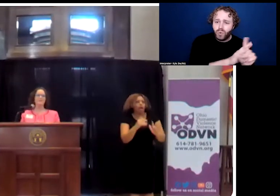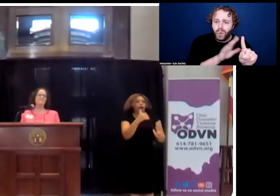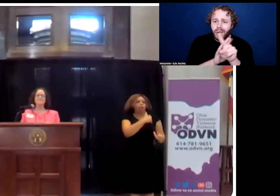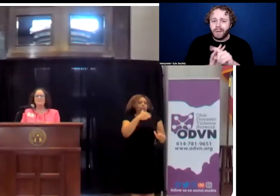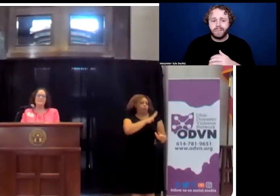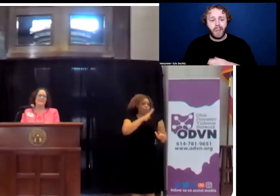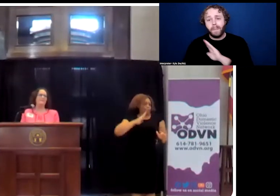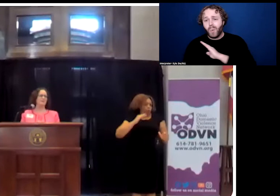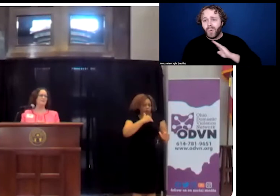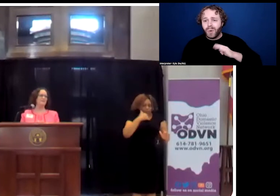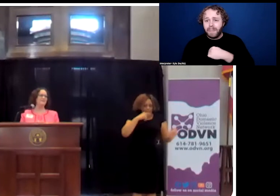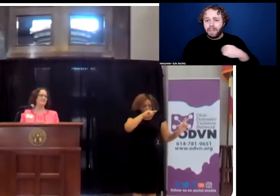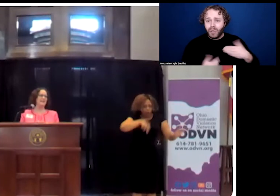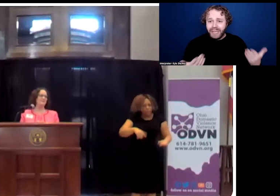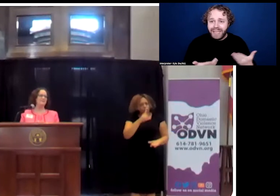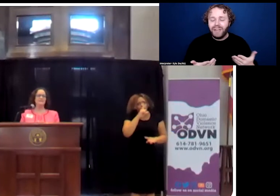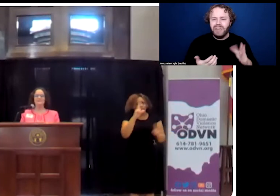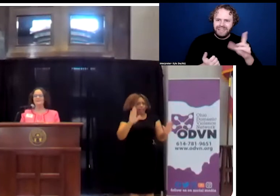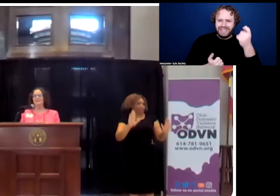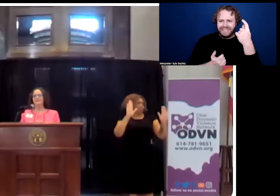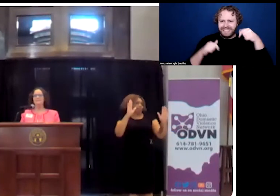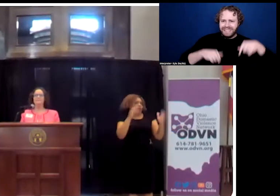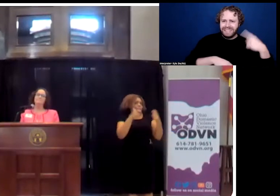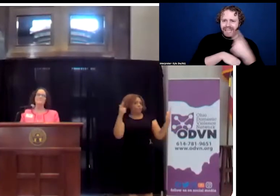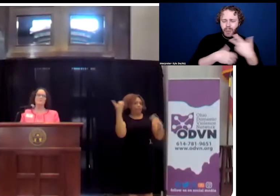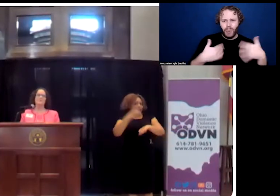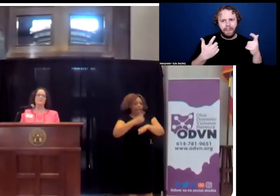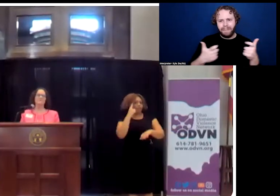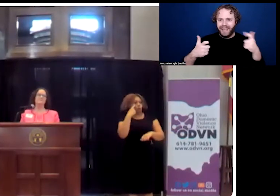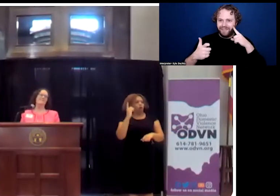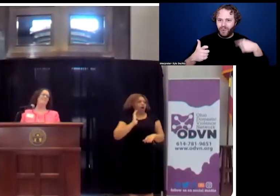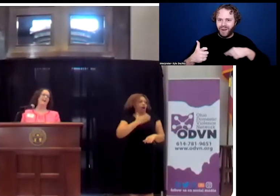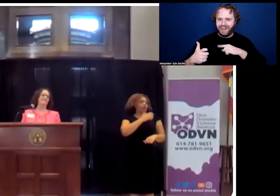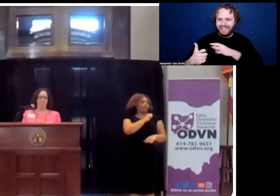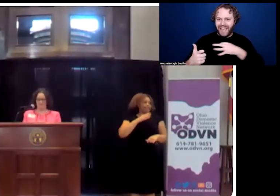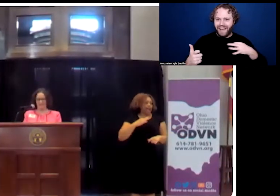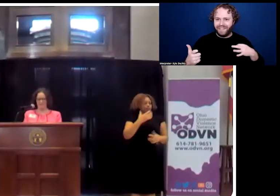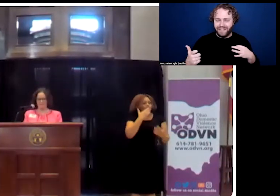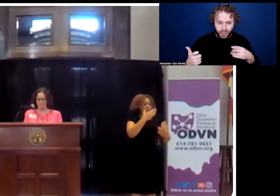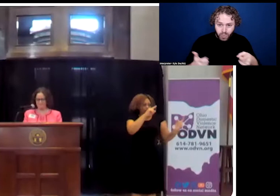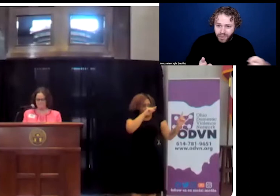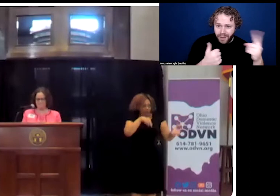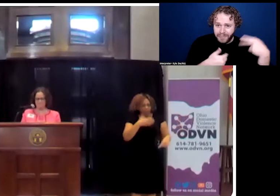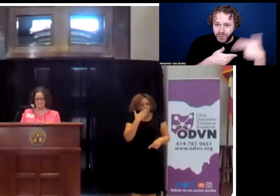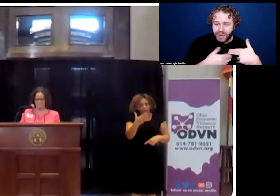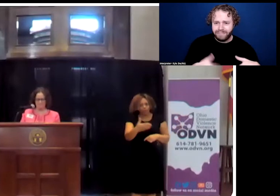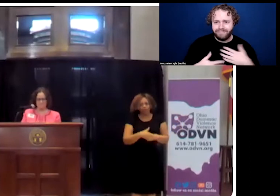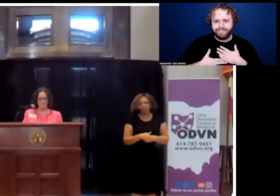This is a really big day for the ODVN staff. So your presence here means lot. Thank you.